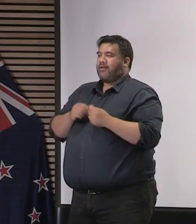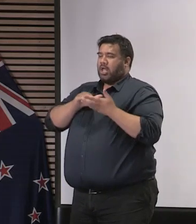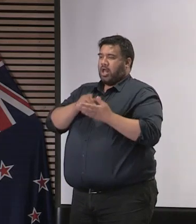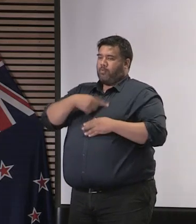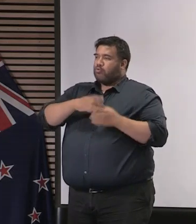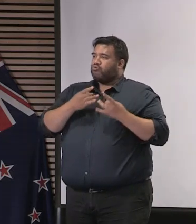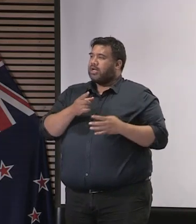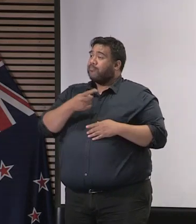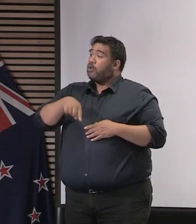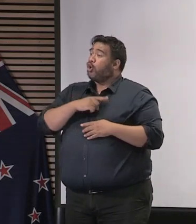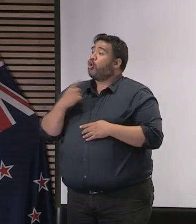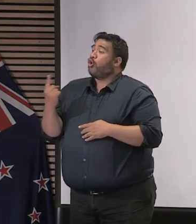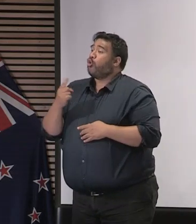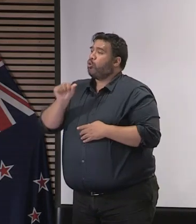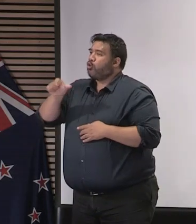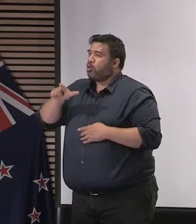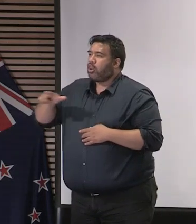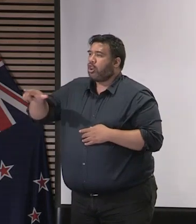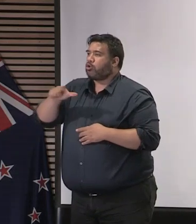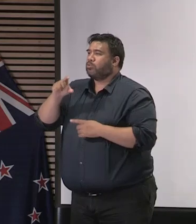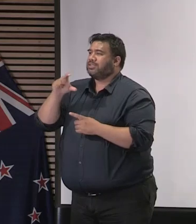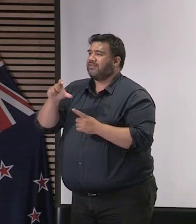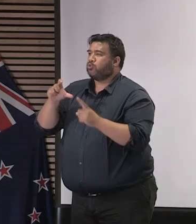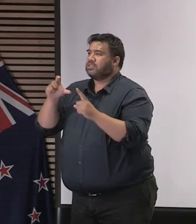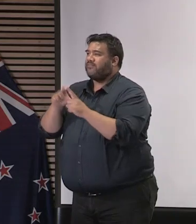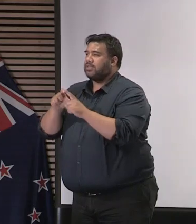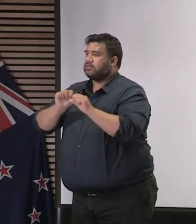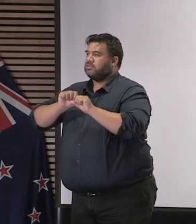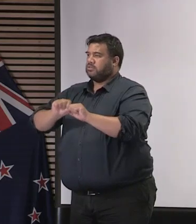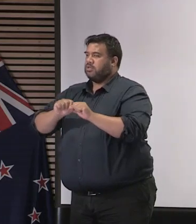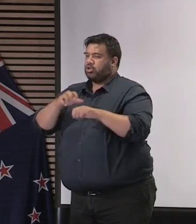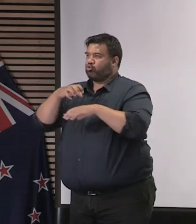the situation, and it is urgent, help is available from